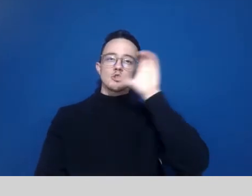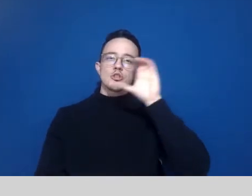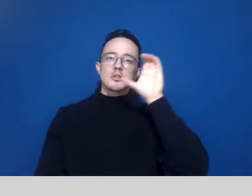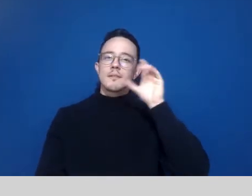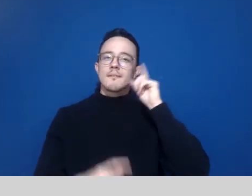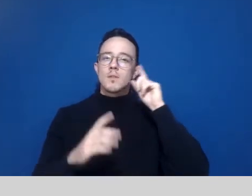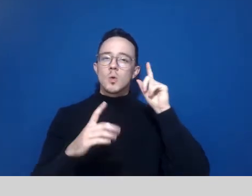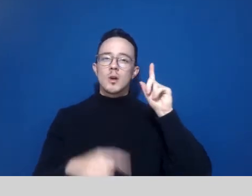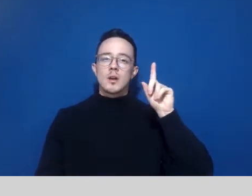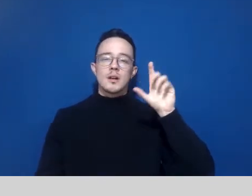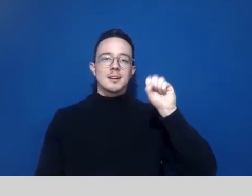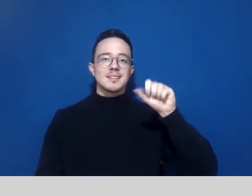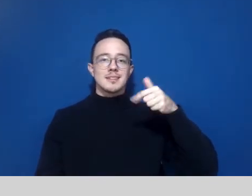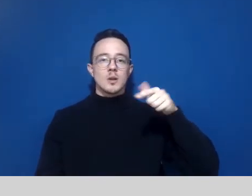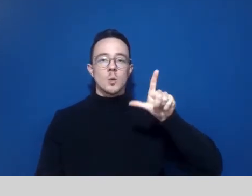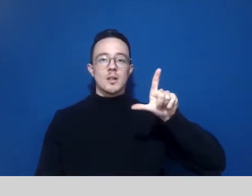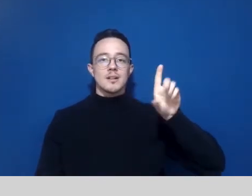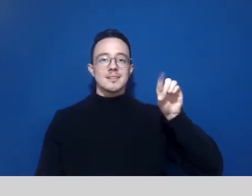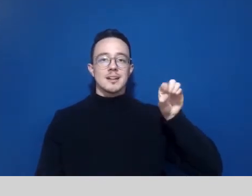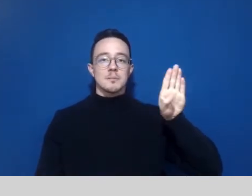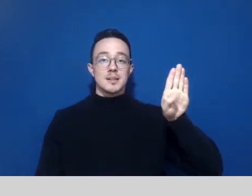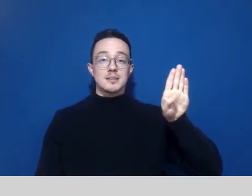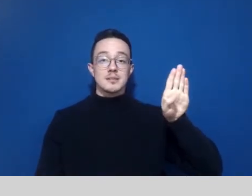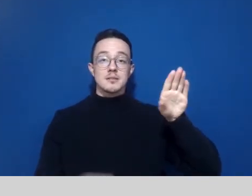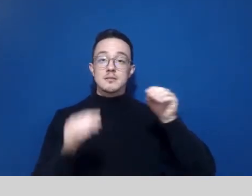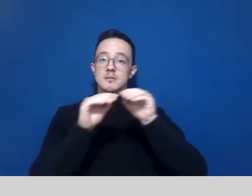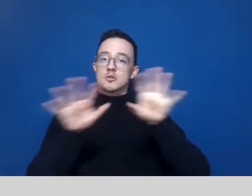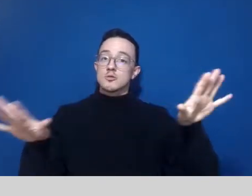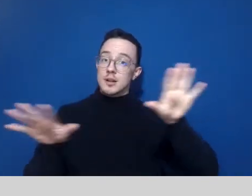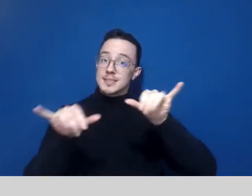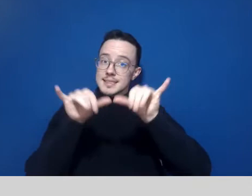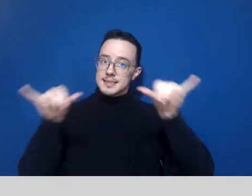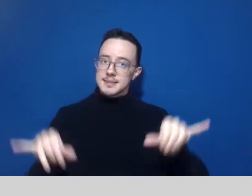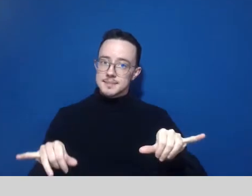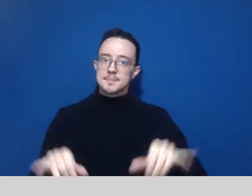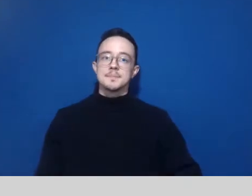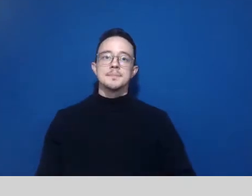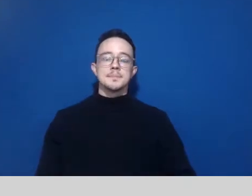for the largest SQLite databases across the entire system.